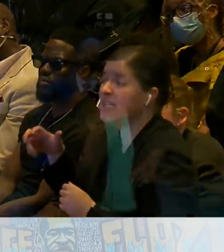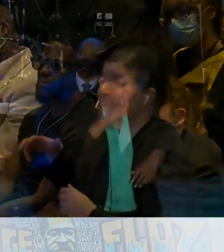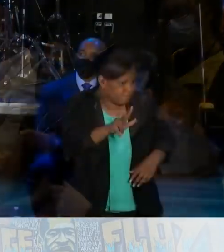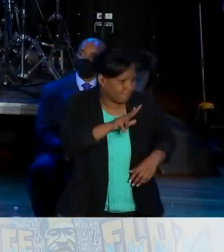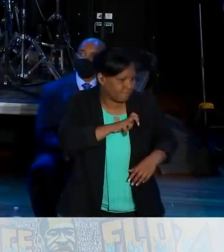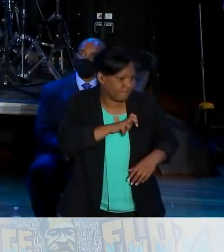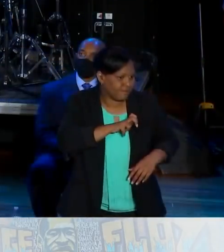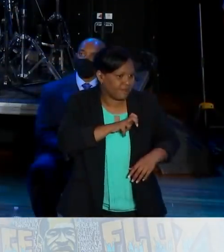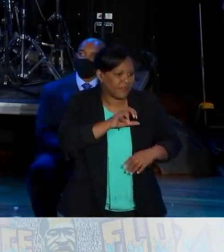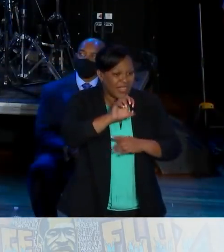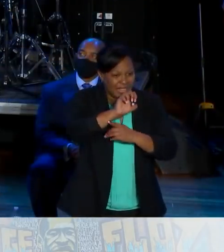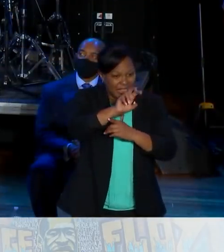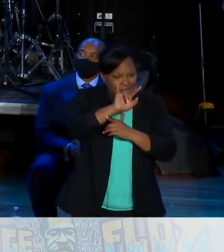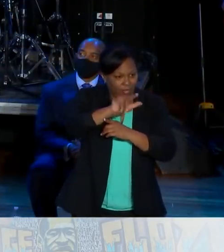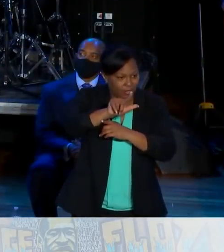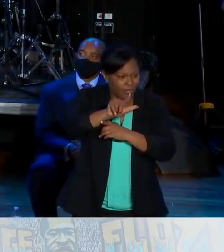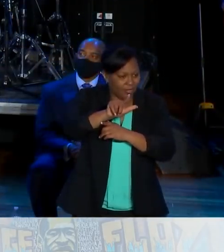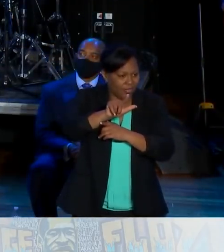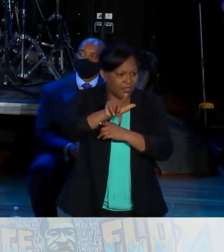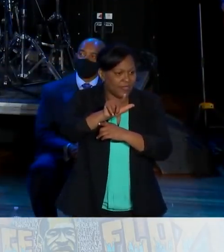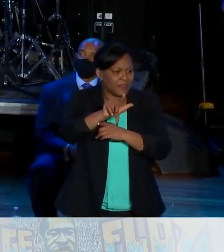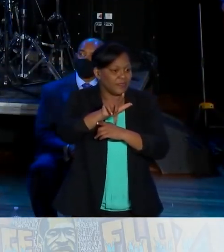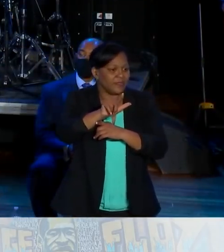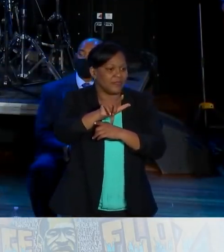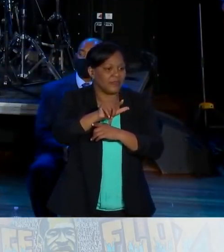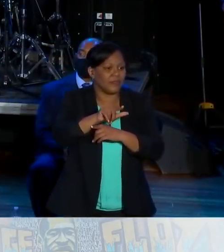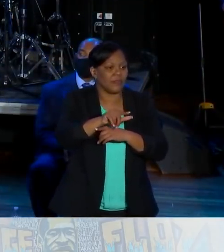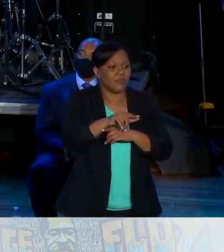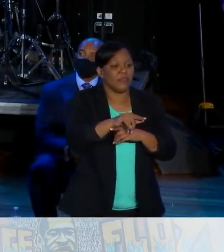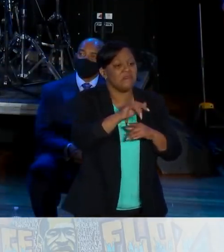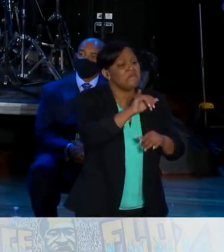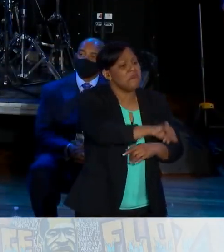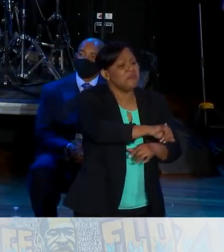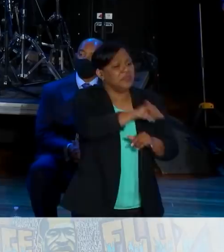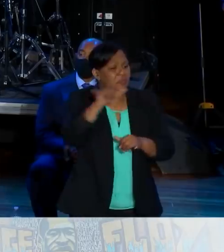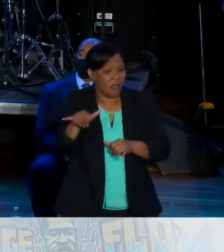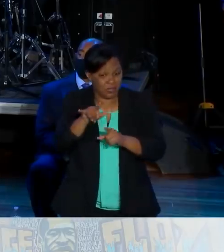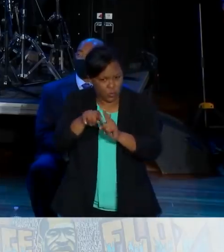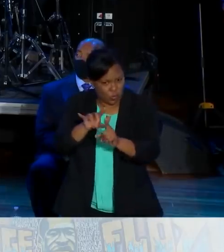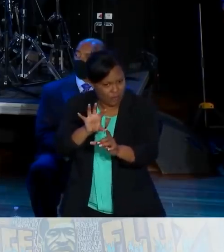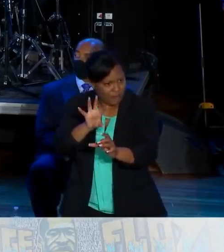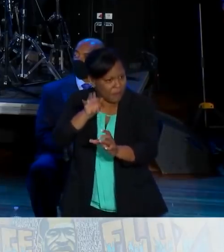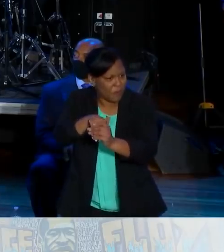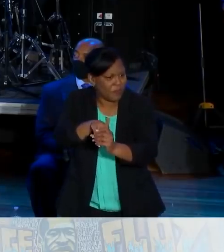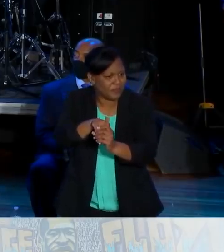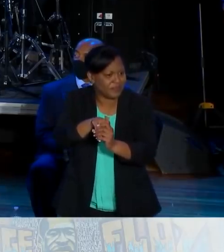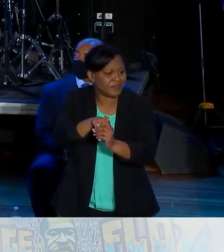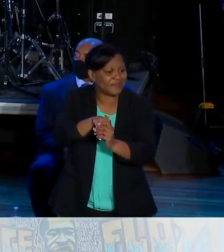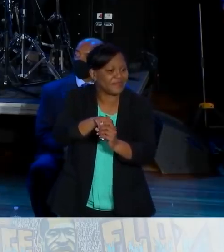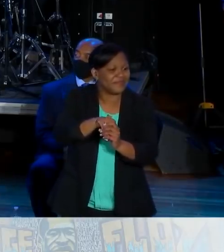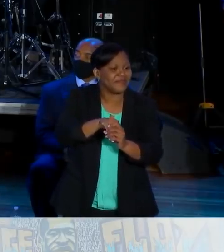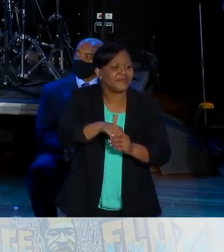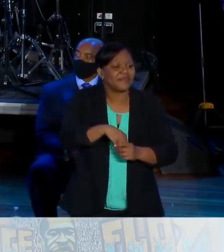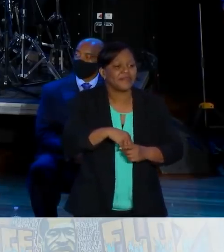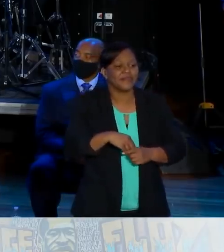DR. MARTIN LUTHER KING, JR. SAID HE WHO PASSIVELY ACCEPTS